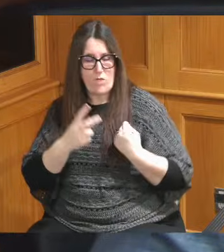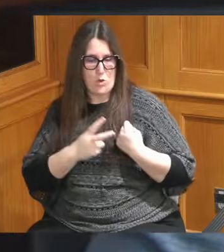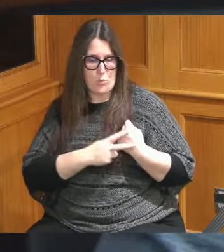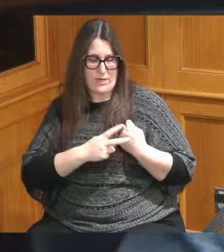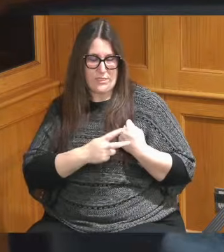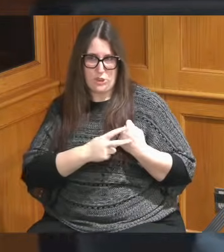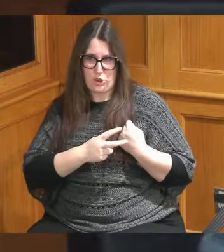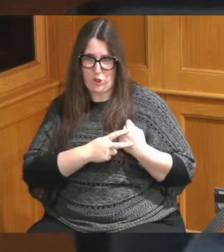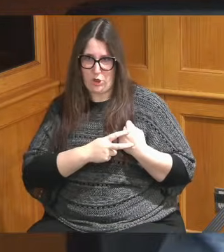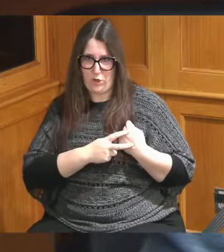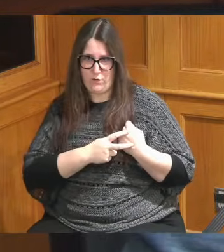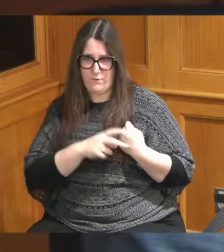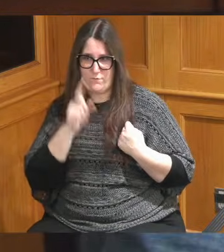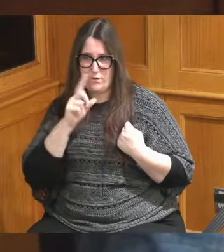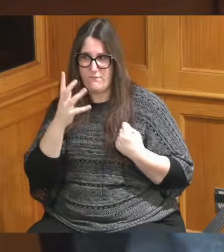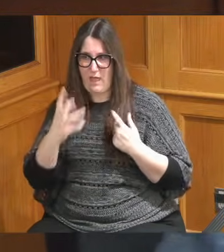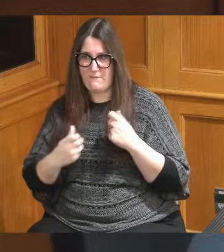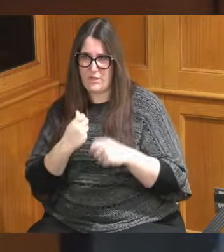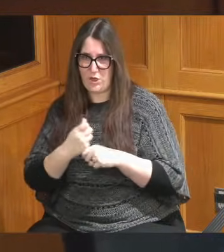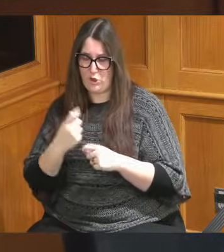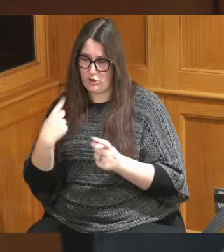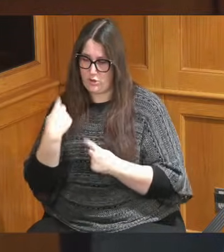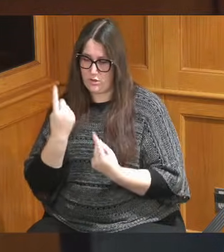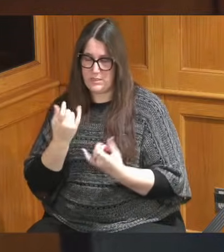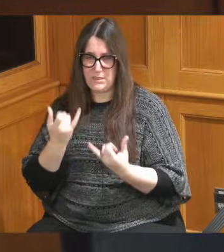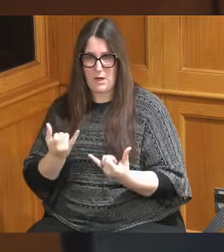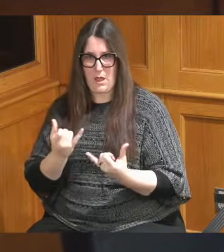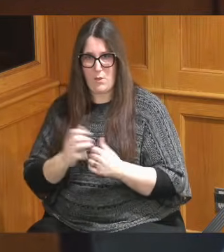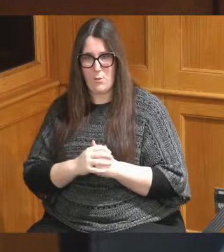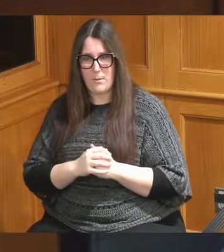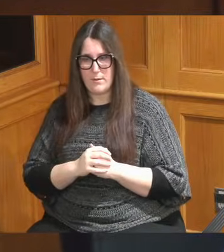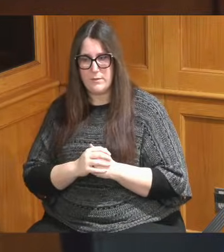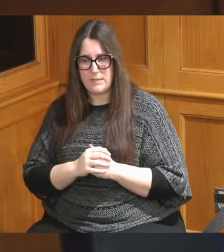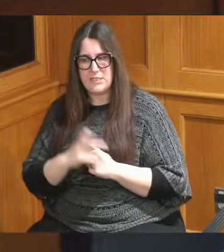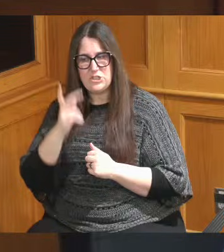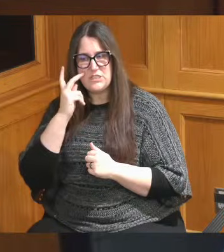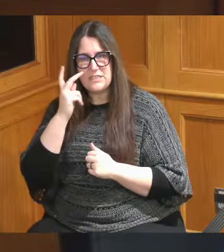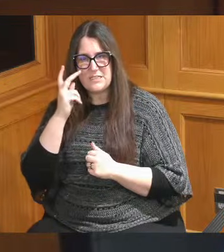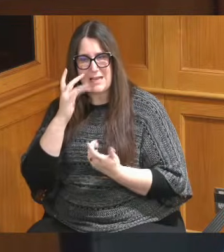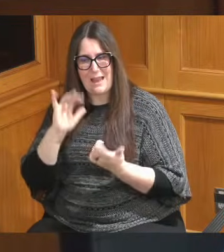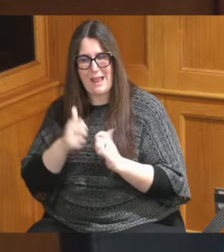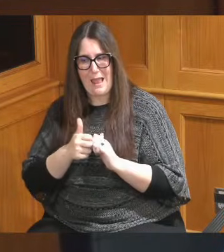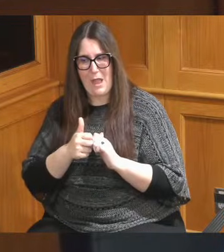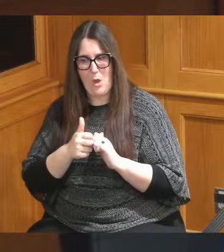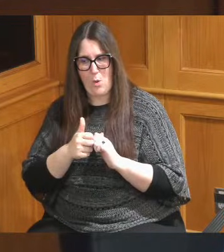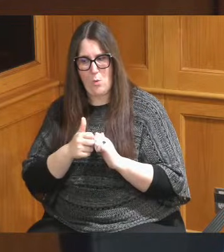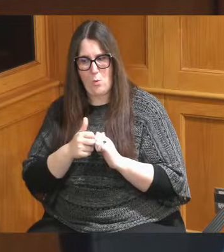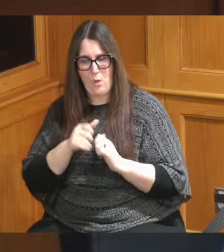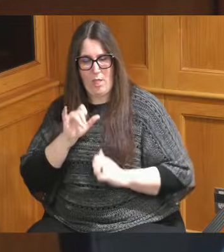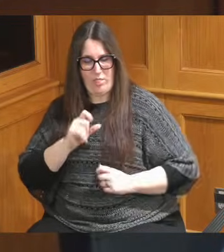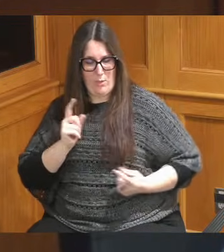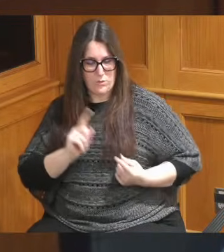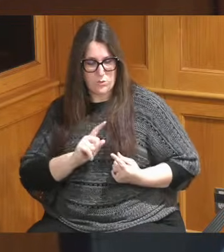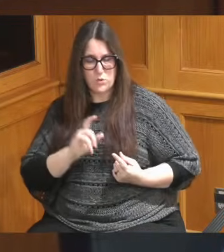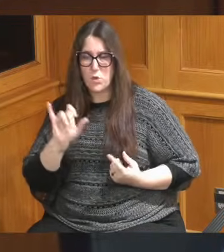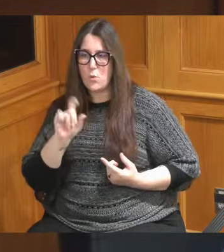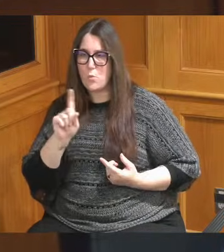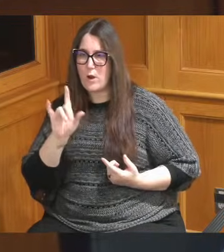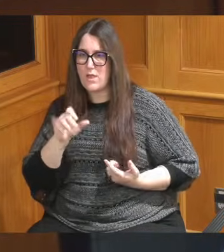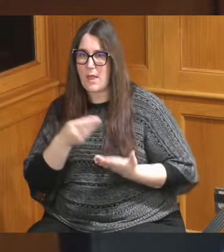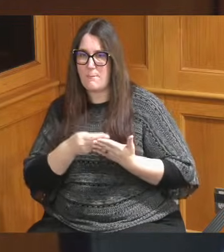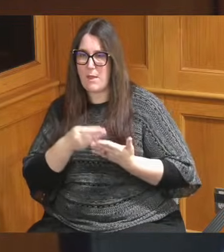the pla past five years and see how that has been reduced and where the money has gone. I agree that